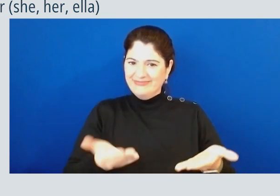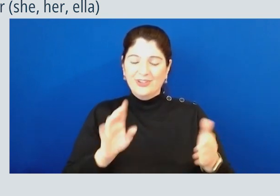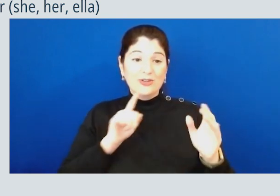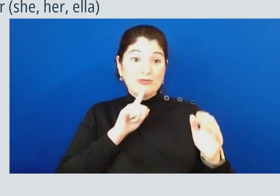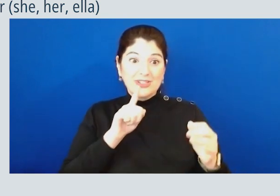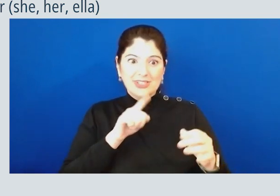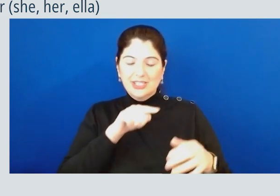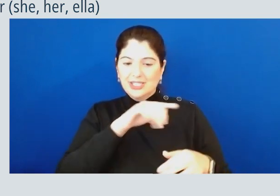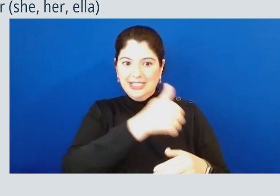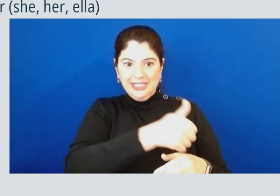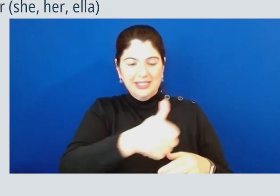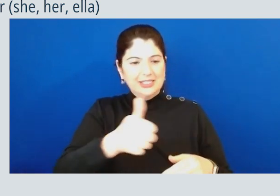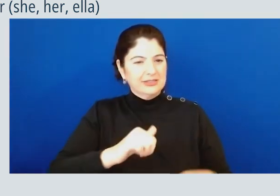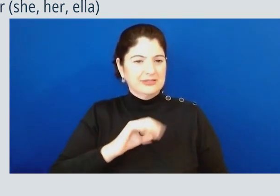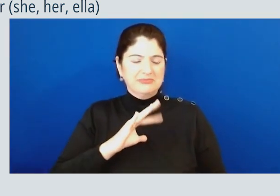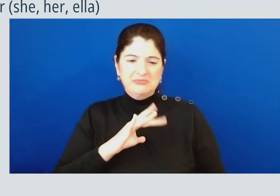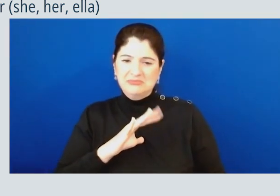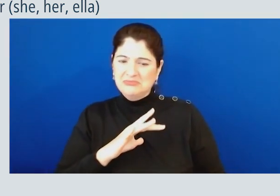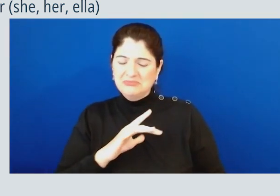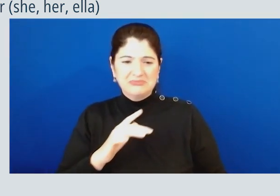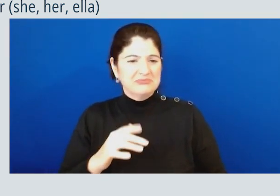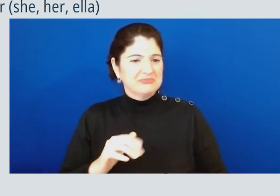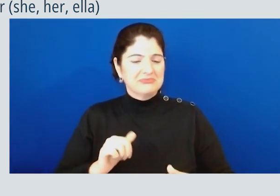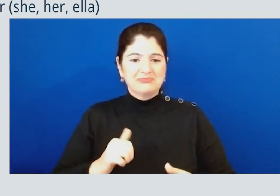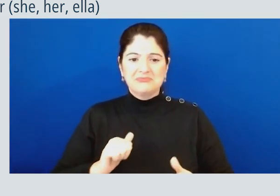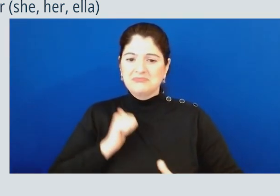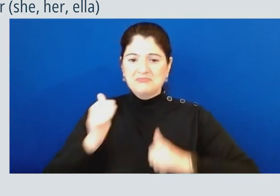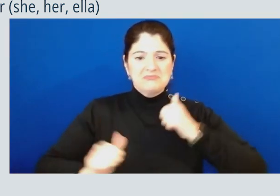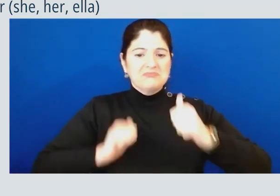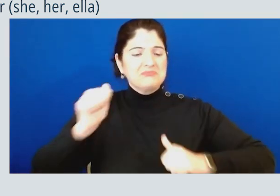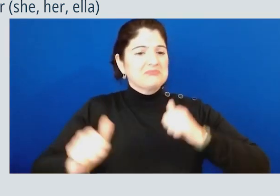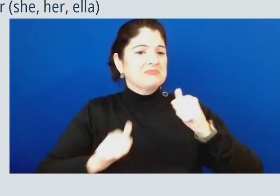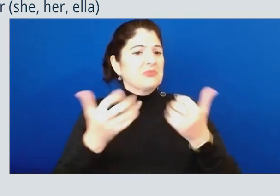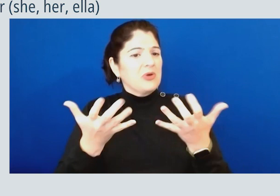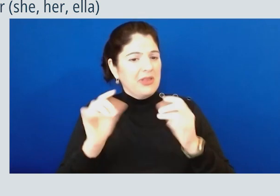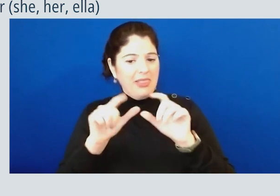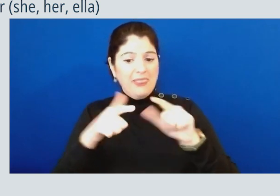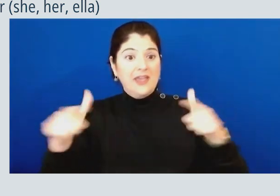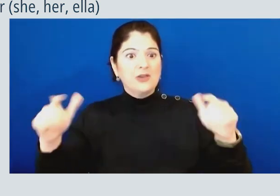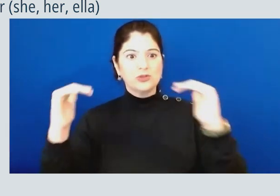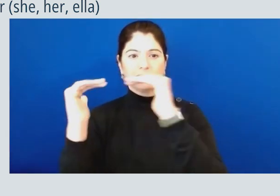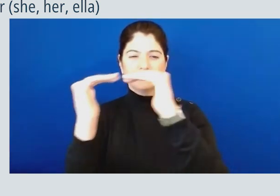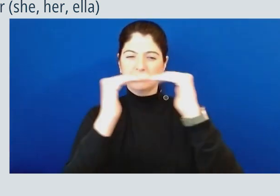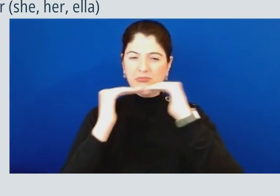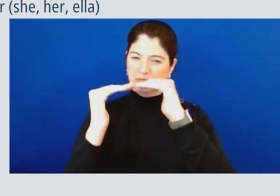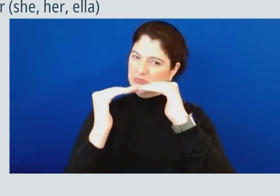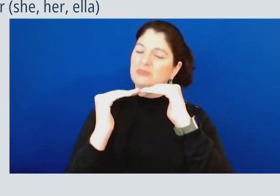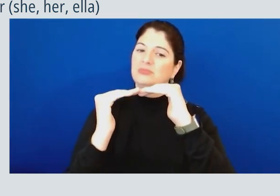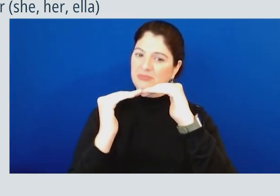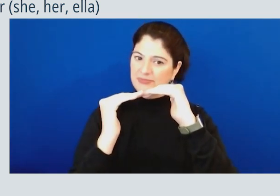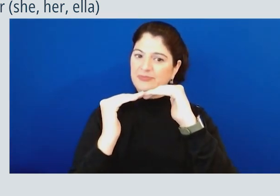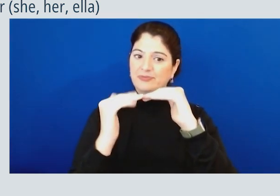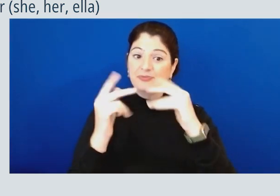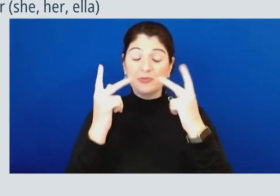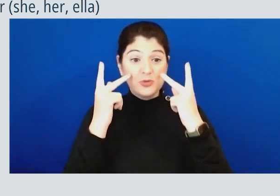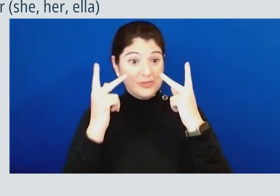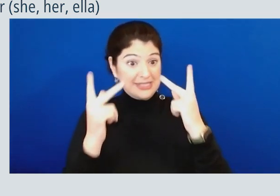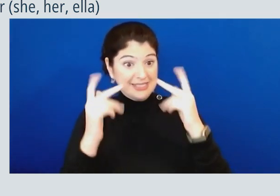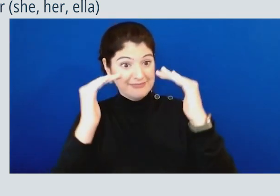who show every day their passion to advance language justice. In order of appearance in the picture, you can see from left to right,